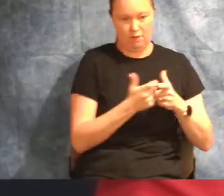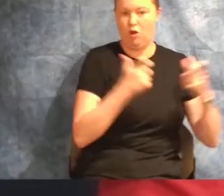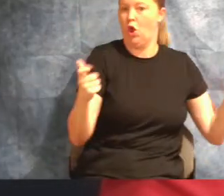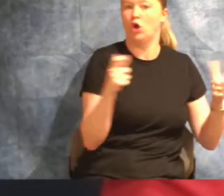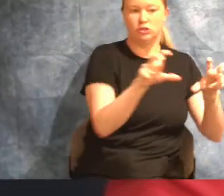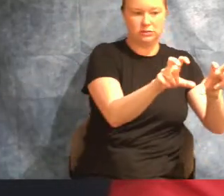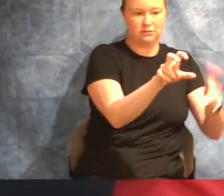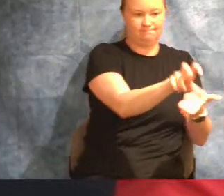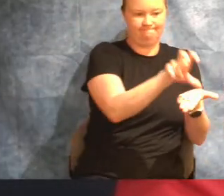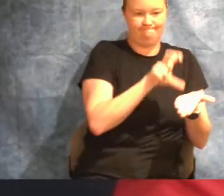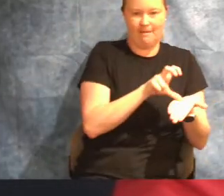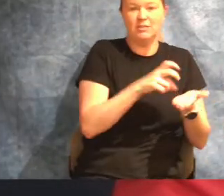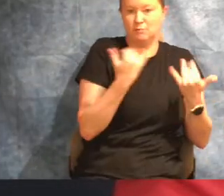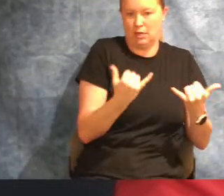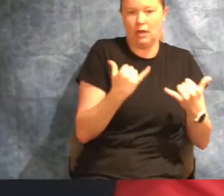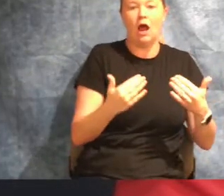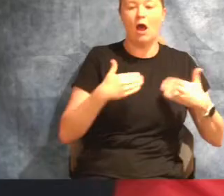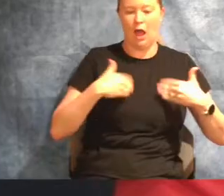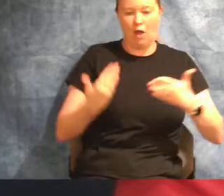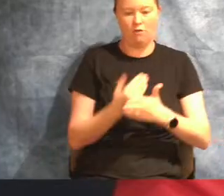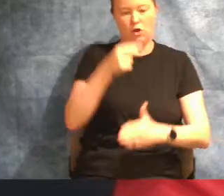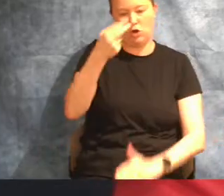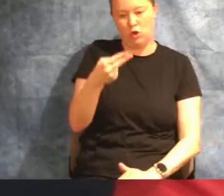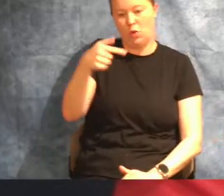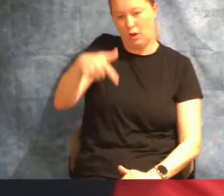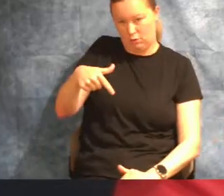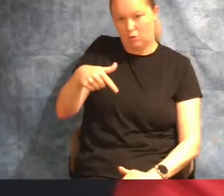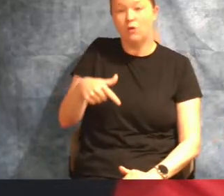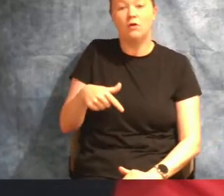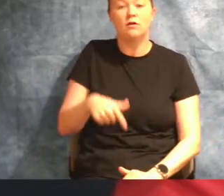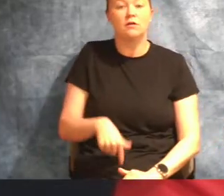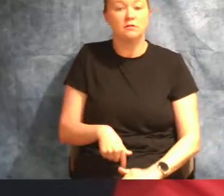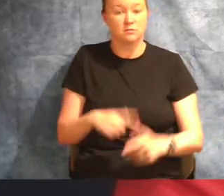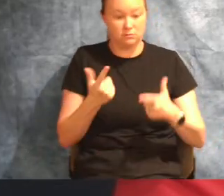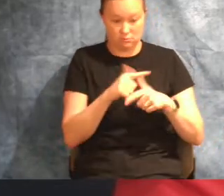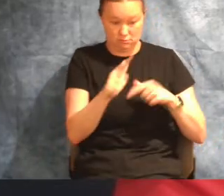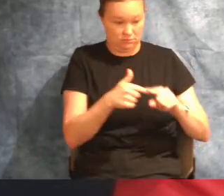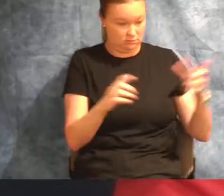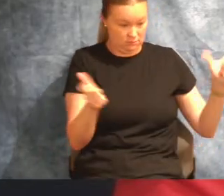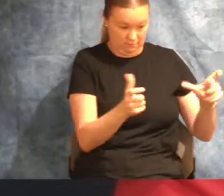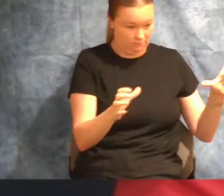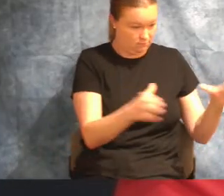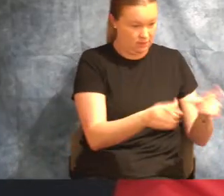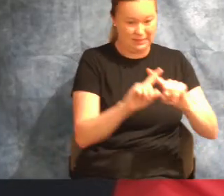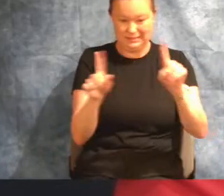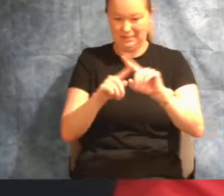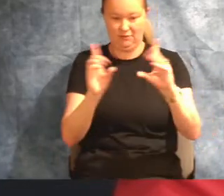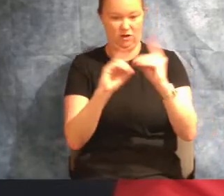now. They have a new headquarters. They're cons. We've consolidated different departments and